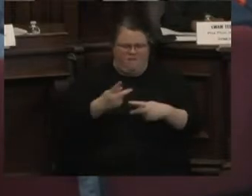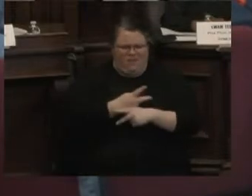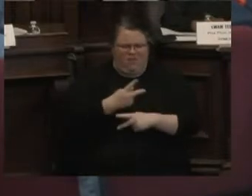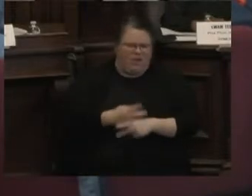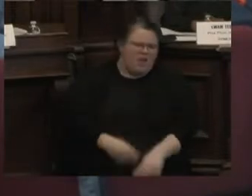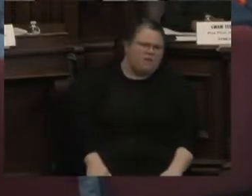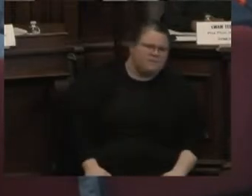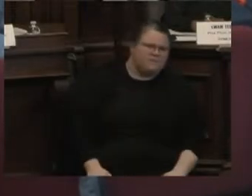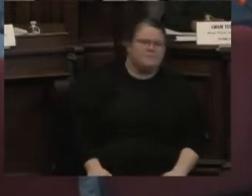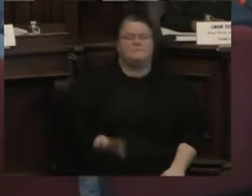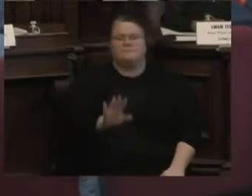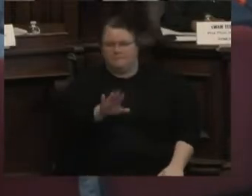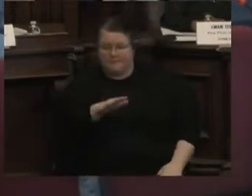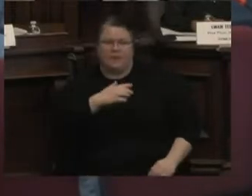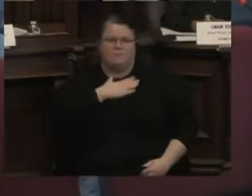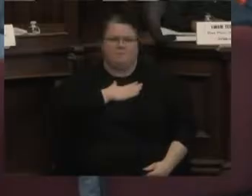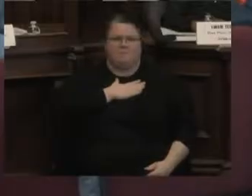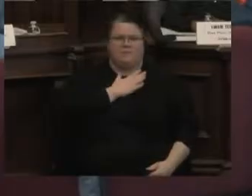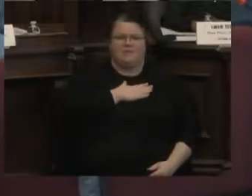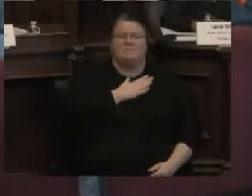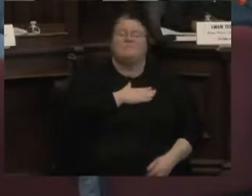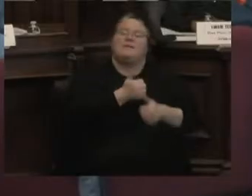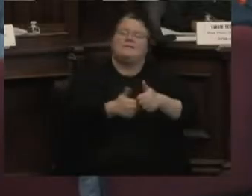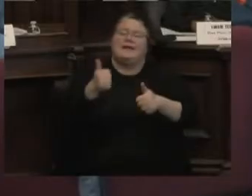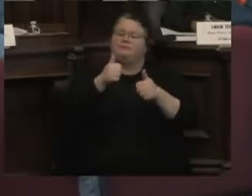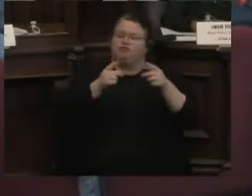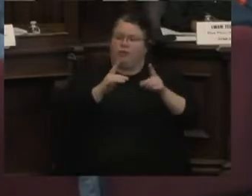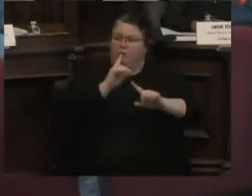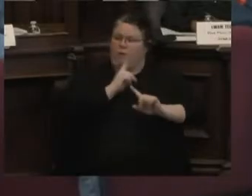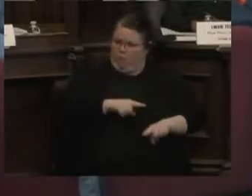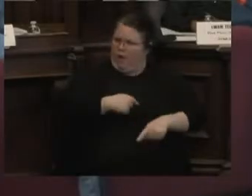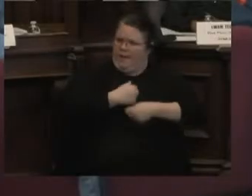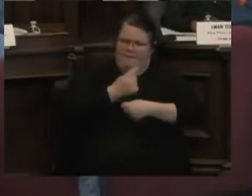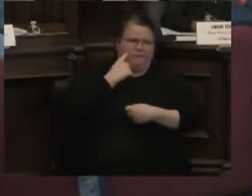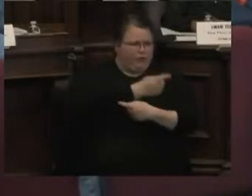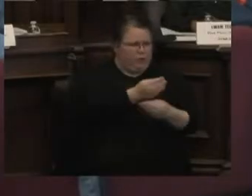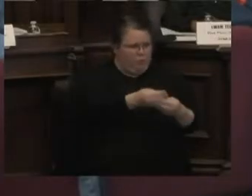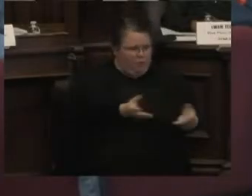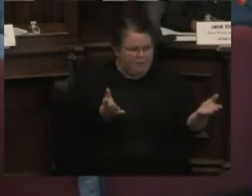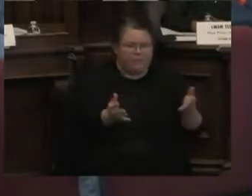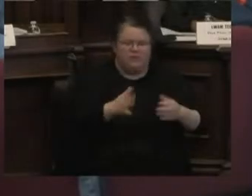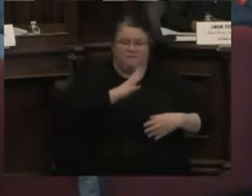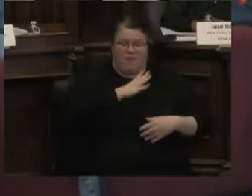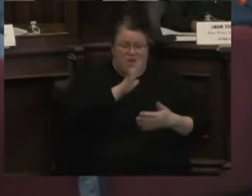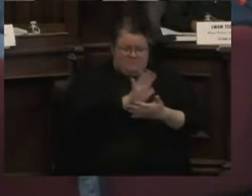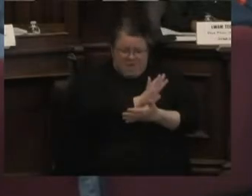start to get bored. So we're looking at, for example, how I